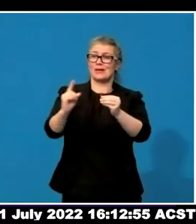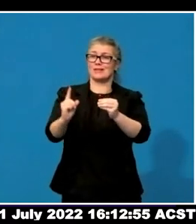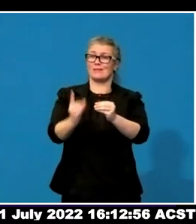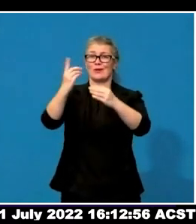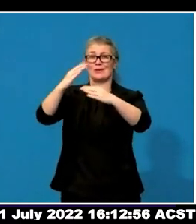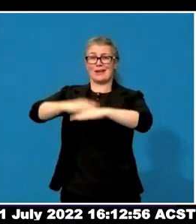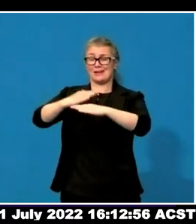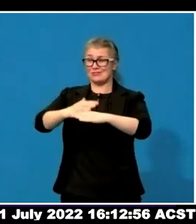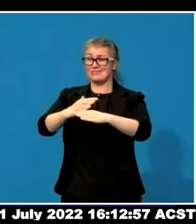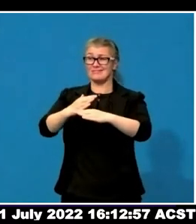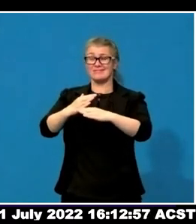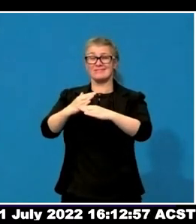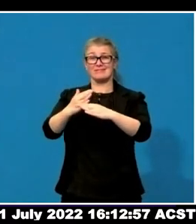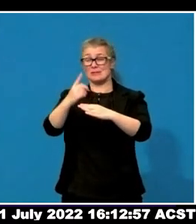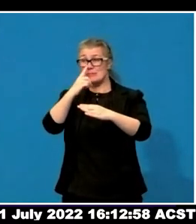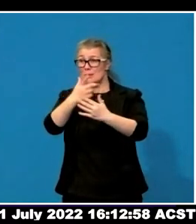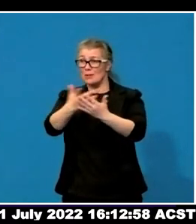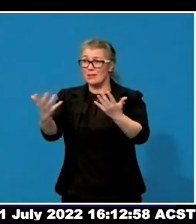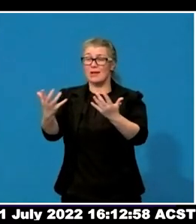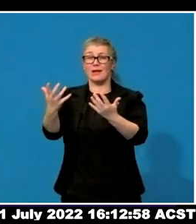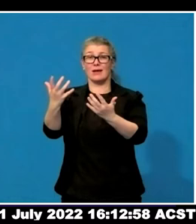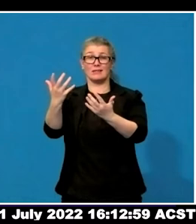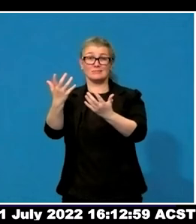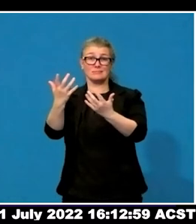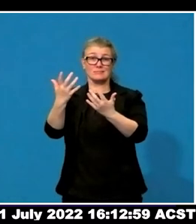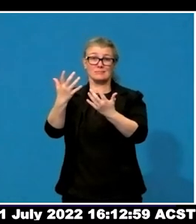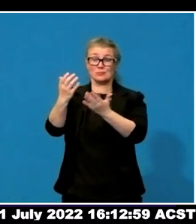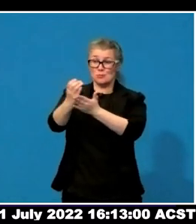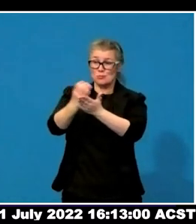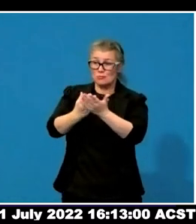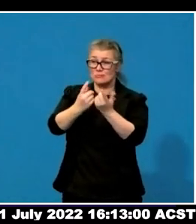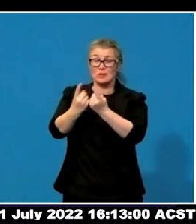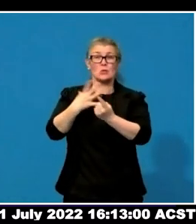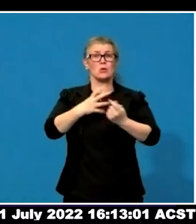are there to support and assist First Nations people with disability.